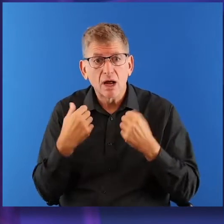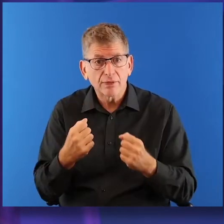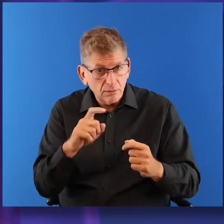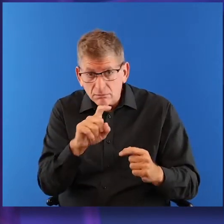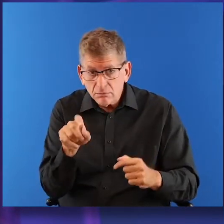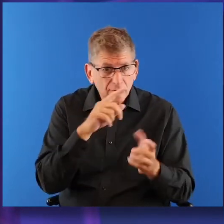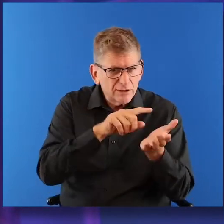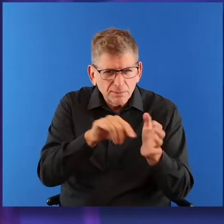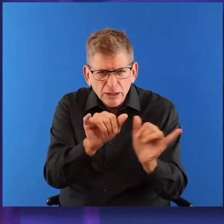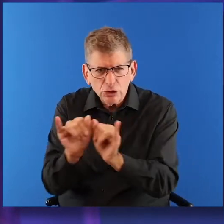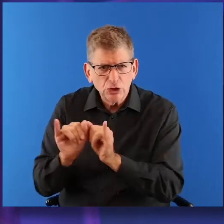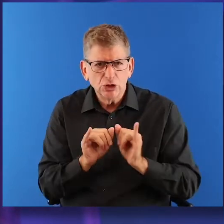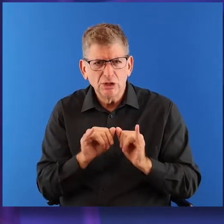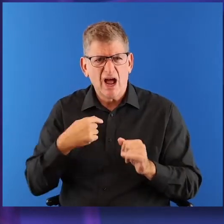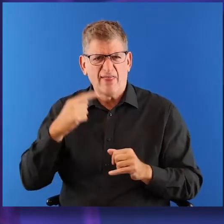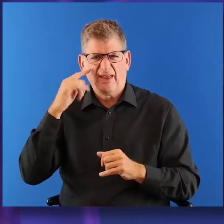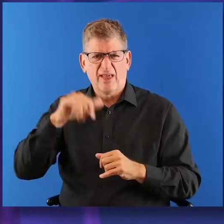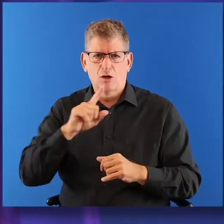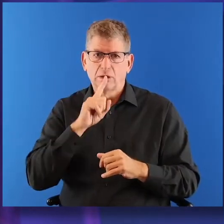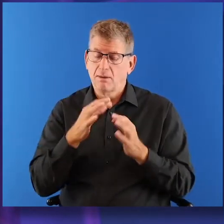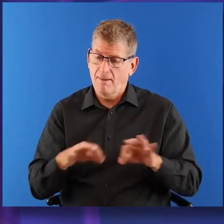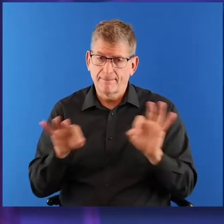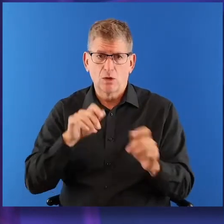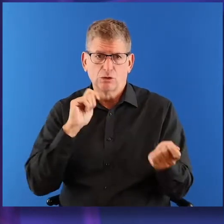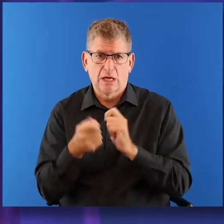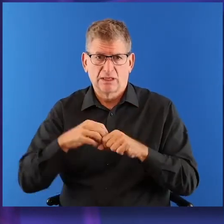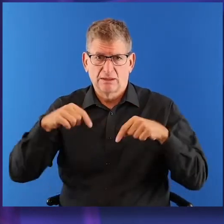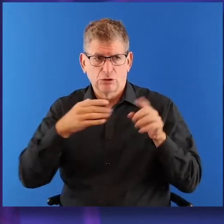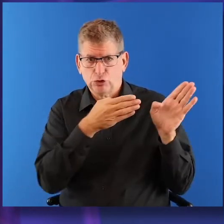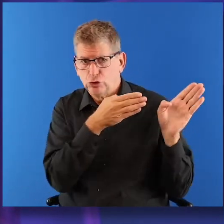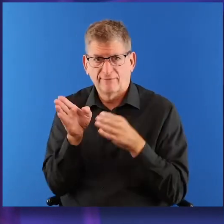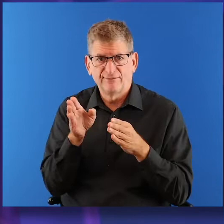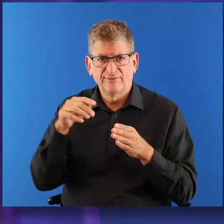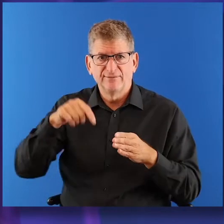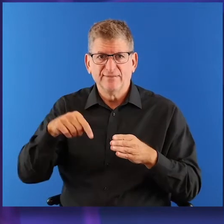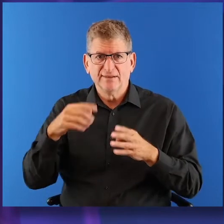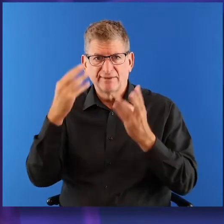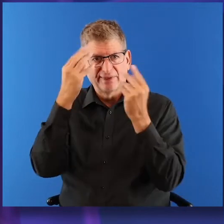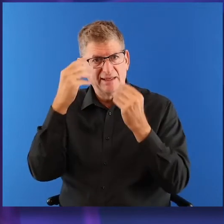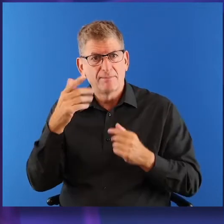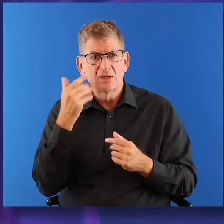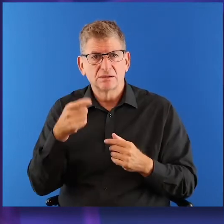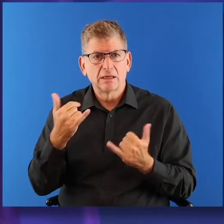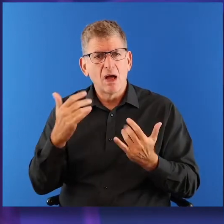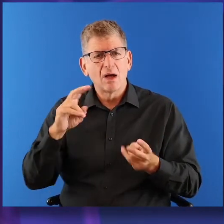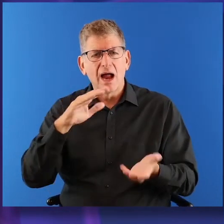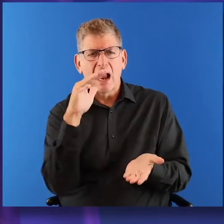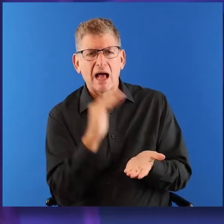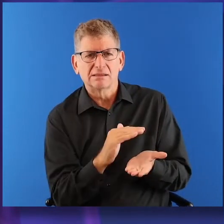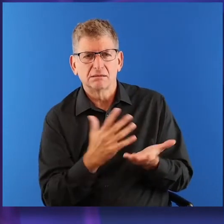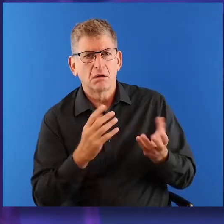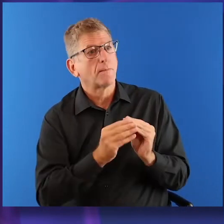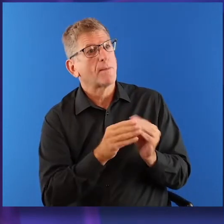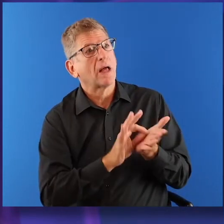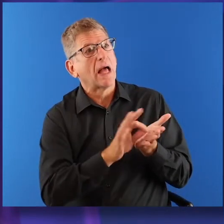about just the sheer numbers and the outcomes. We know there are disparities, and diabetes, and heart disease, and cancer mortality,